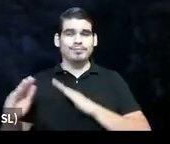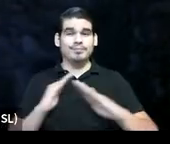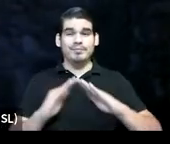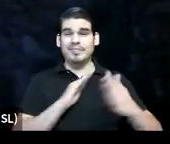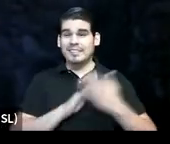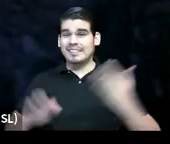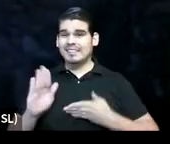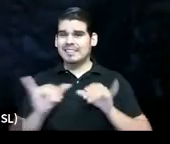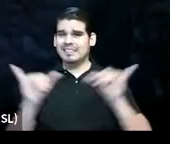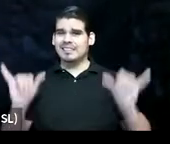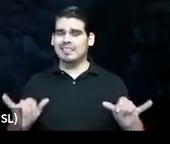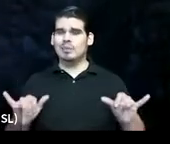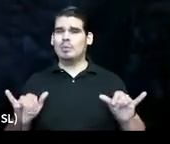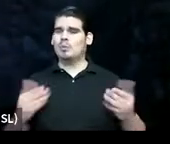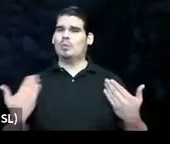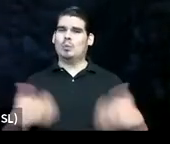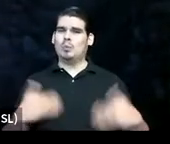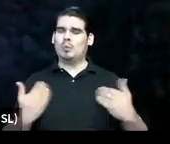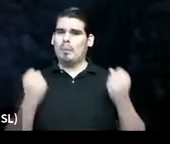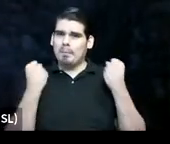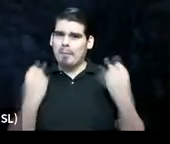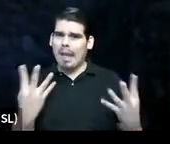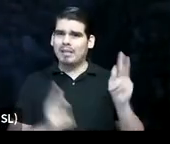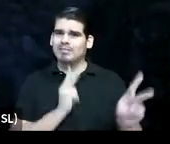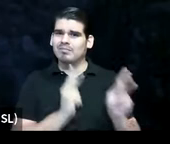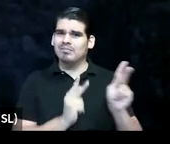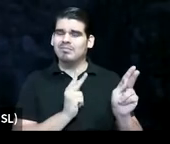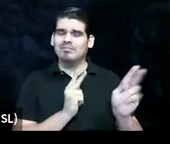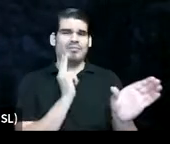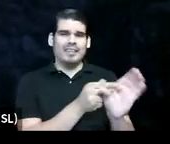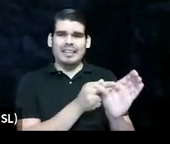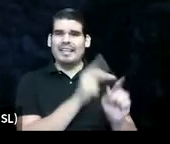so greatly put in some information for the first three whereases